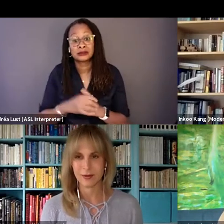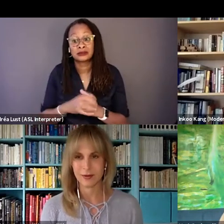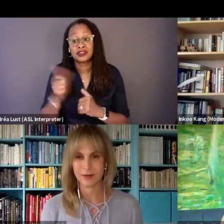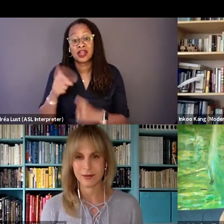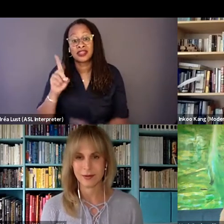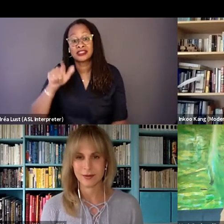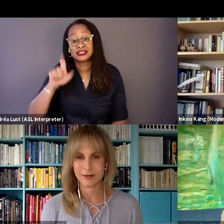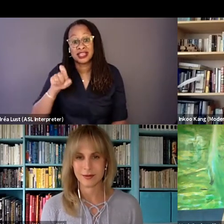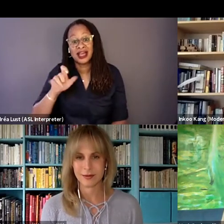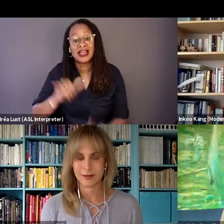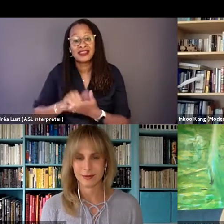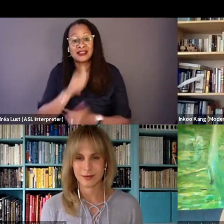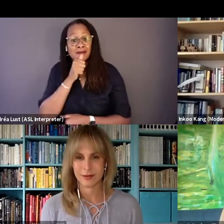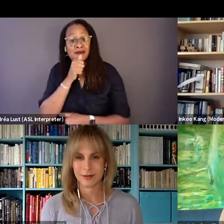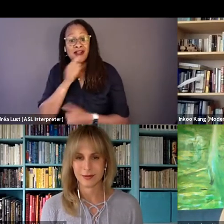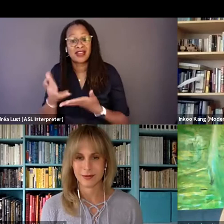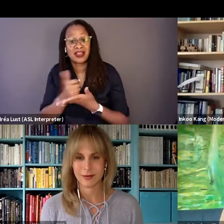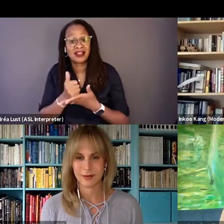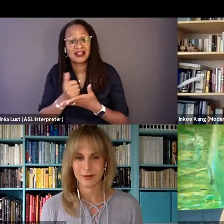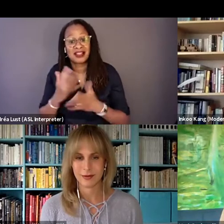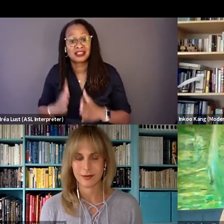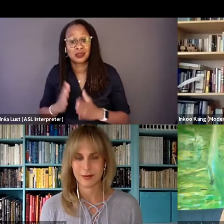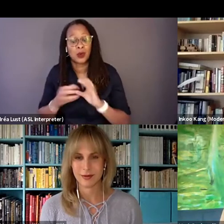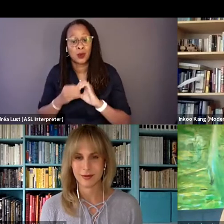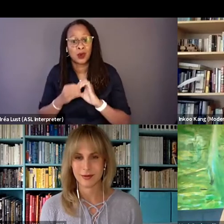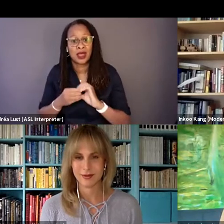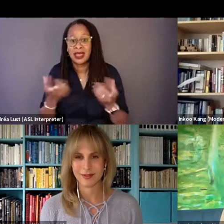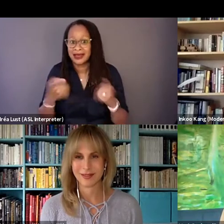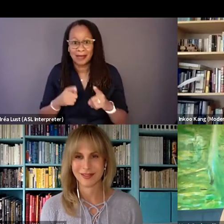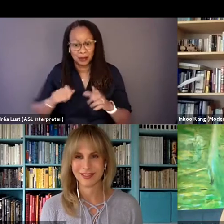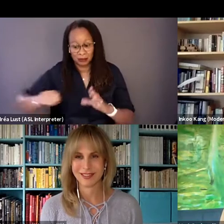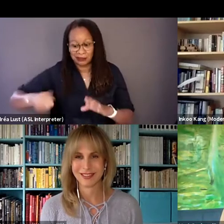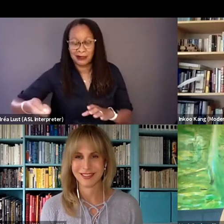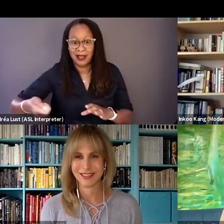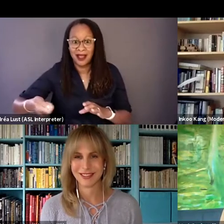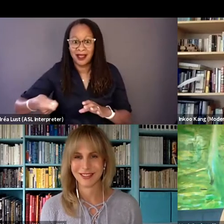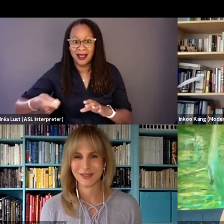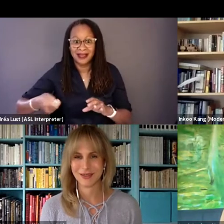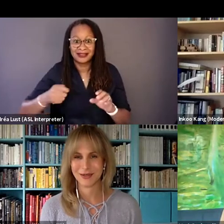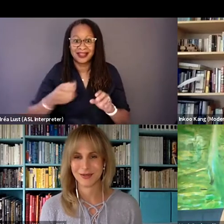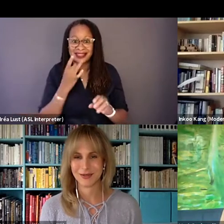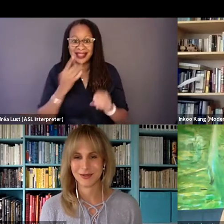that the private collector owned, and we turned it on and all the headlights came on, and it was just like a really,